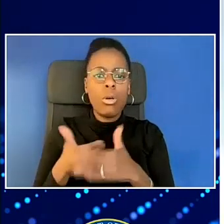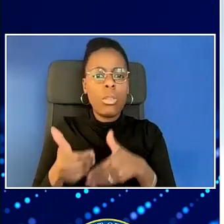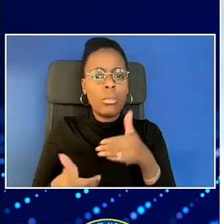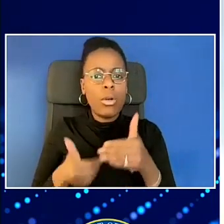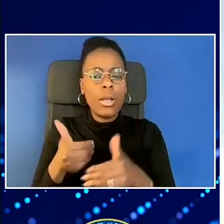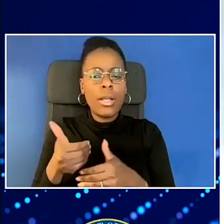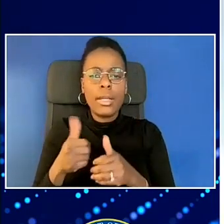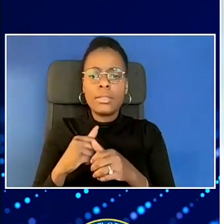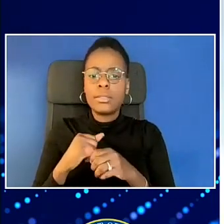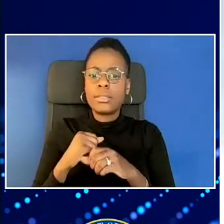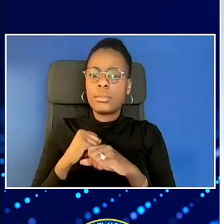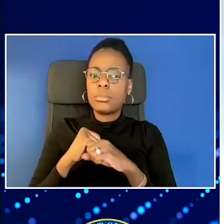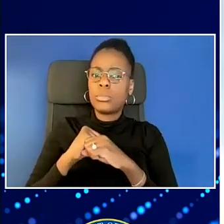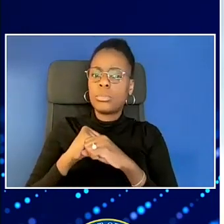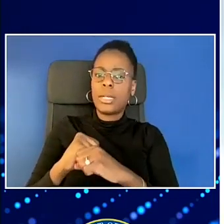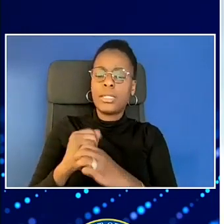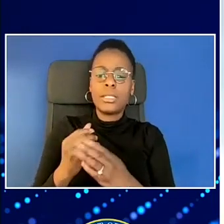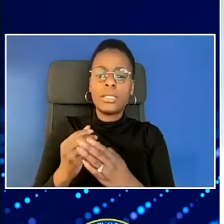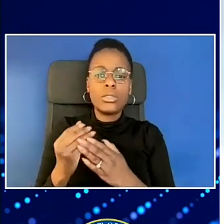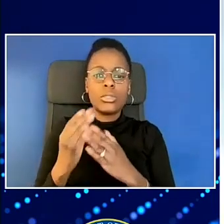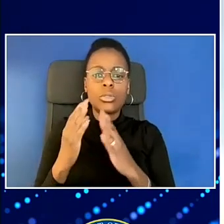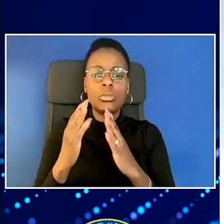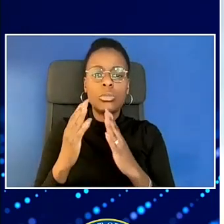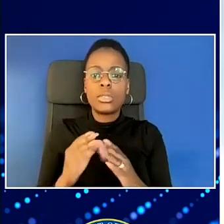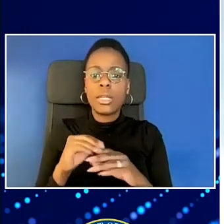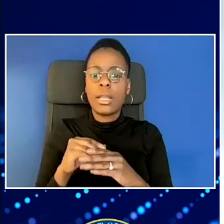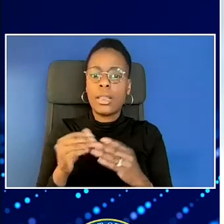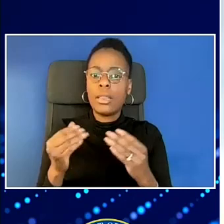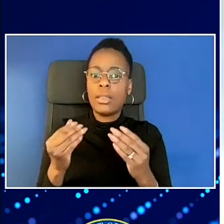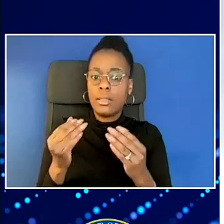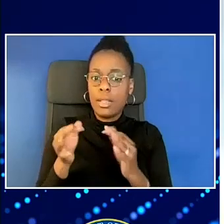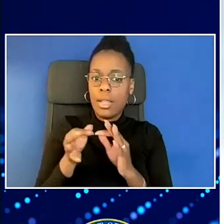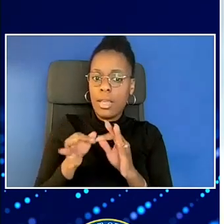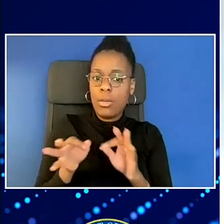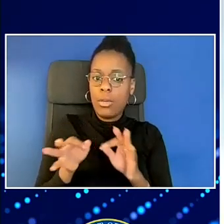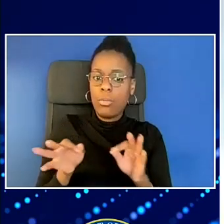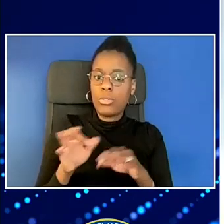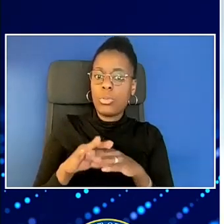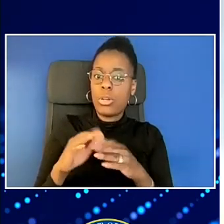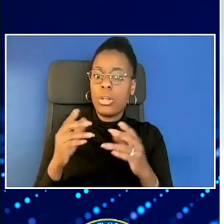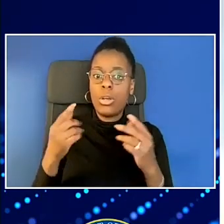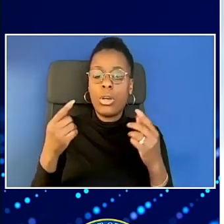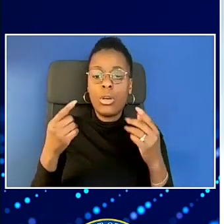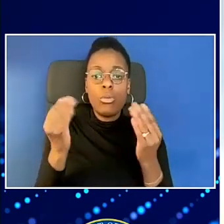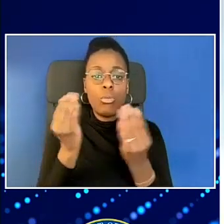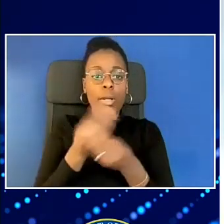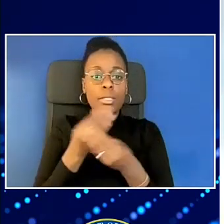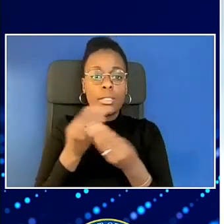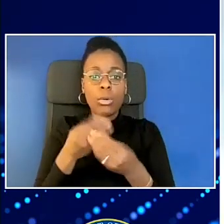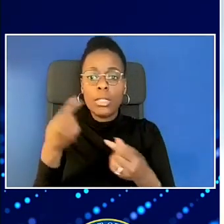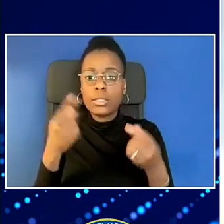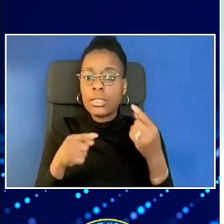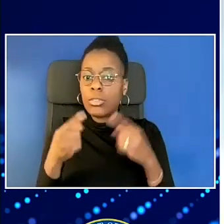language reciprocity agreements without even knowing what the number is going to be, is just- in terms of the threshold,